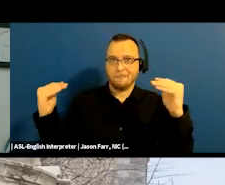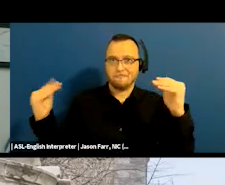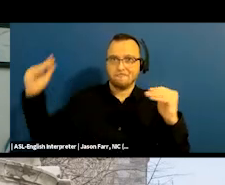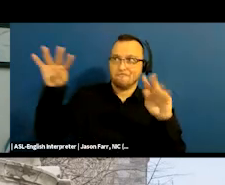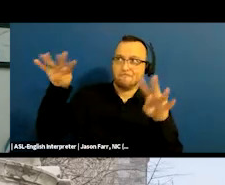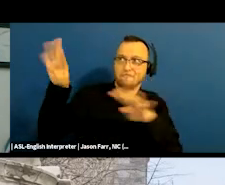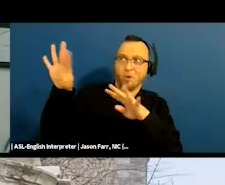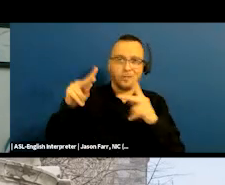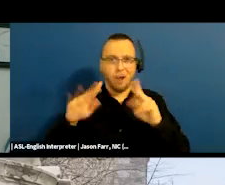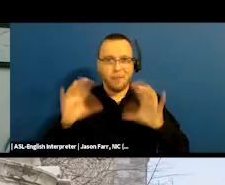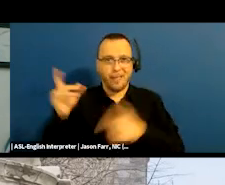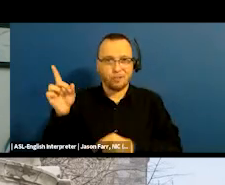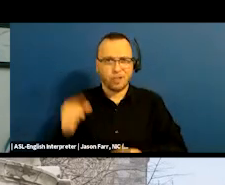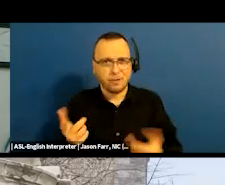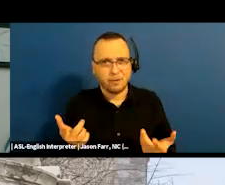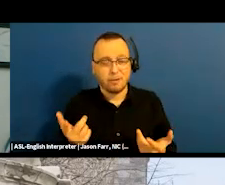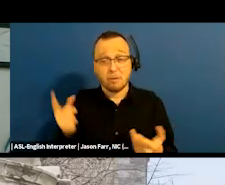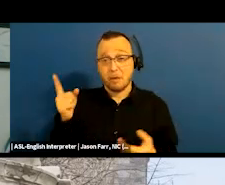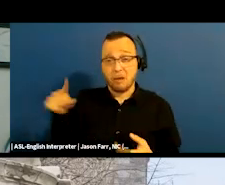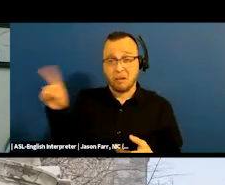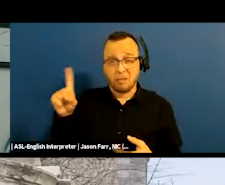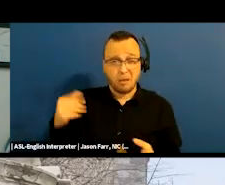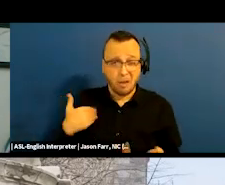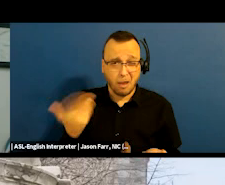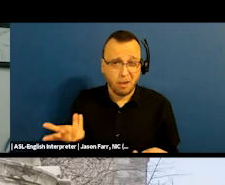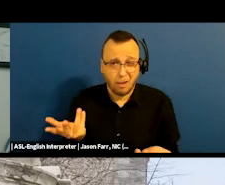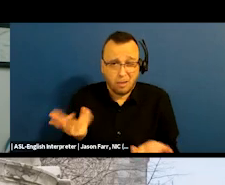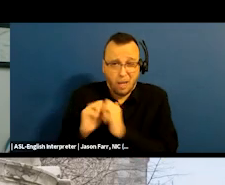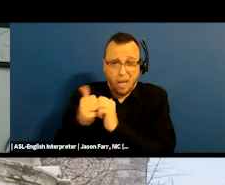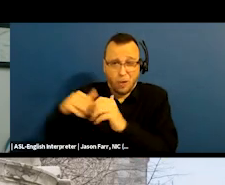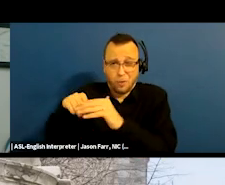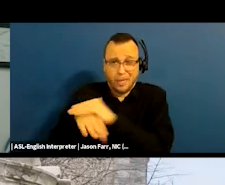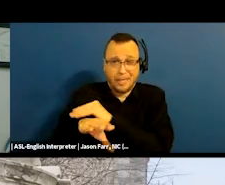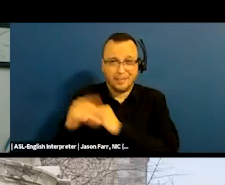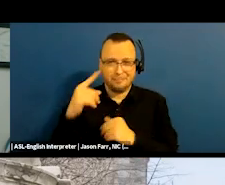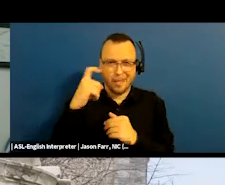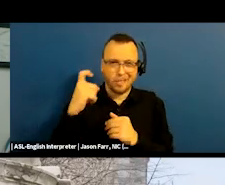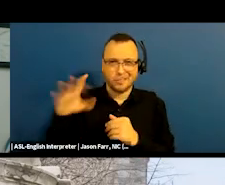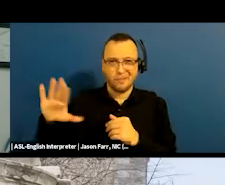how would I say, success that they did. Although, in the end, of course, I had to pass the same requirements